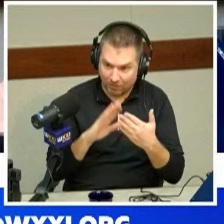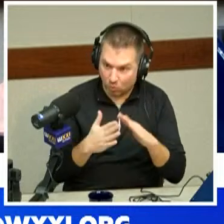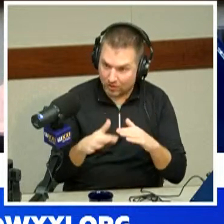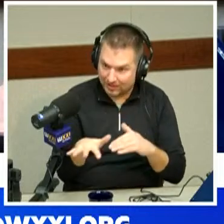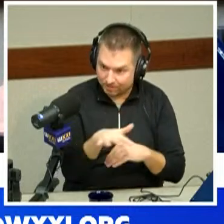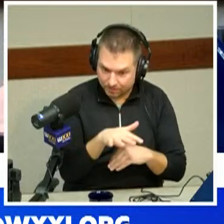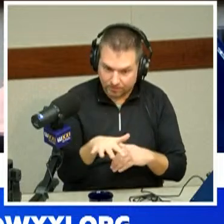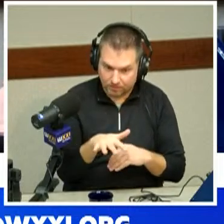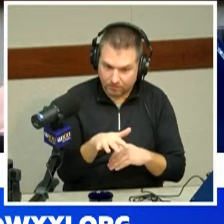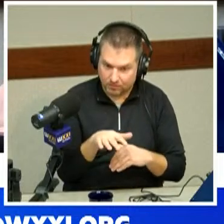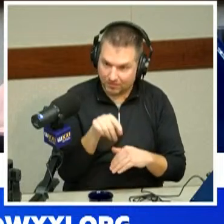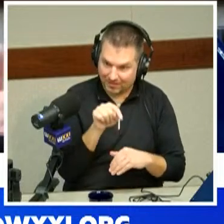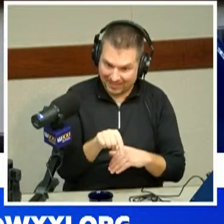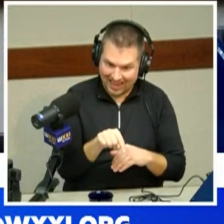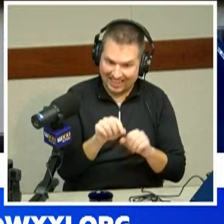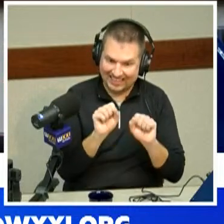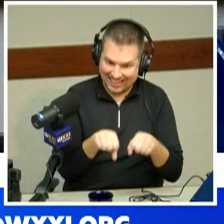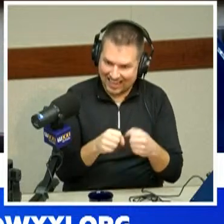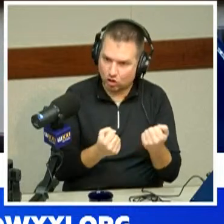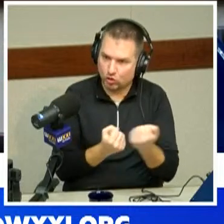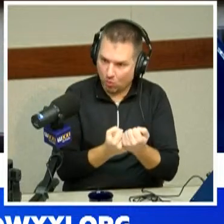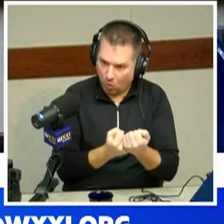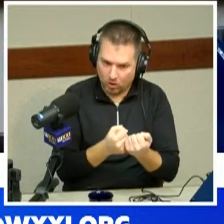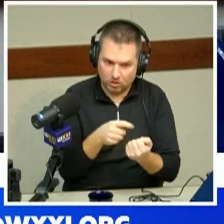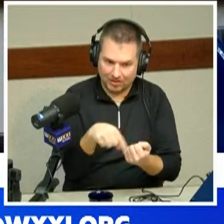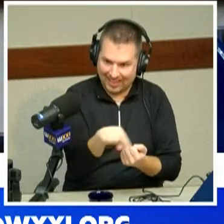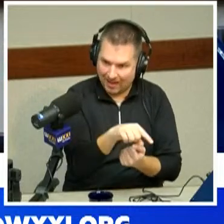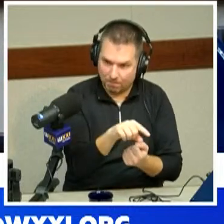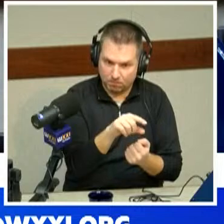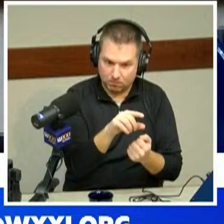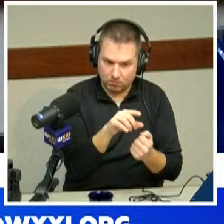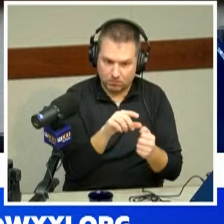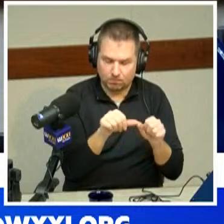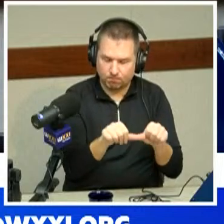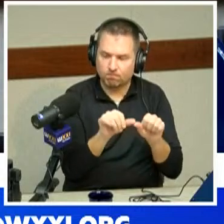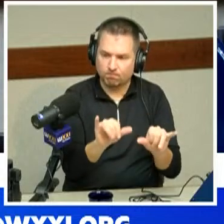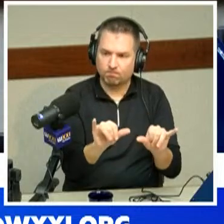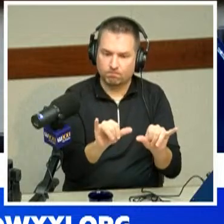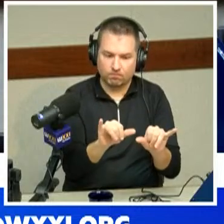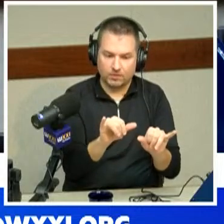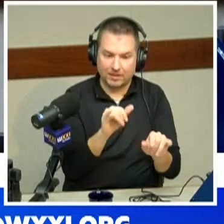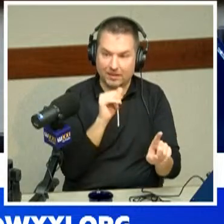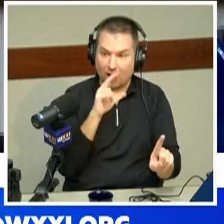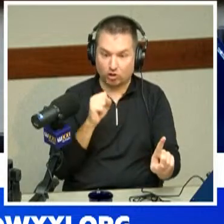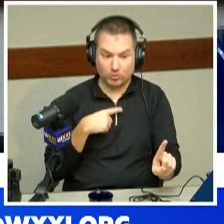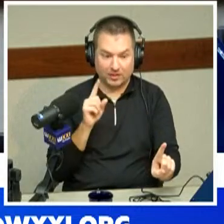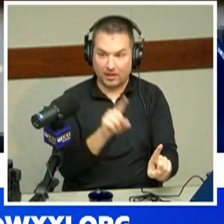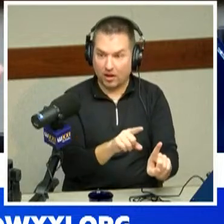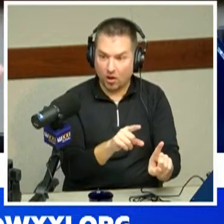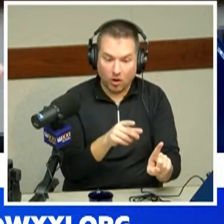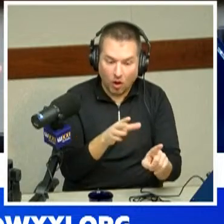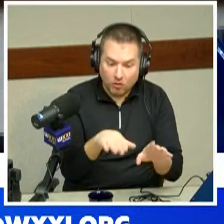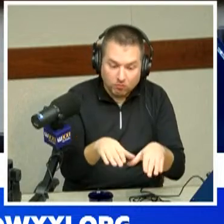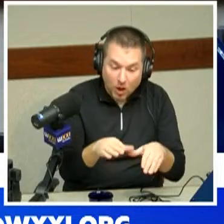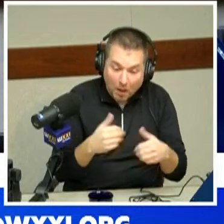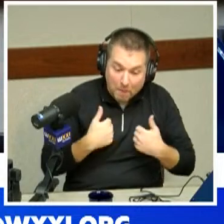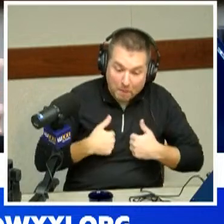really potentially support them in those moments of oh the water's hot in the bath I need to tell